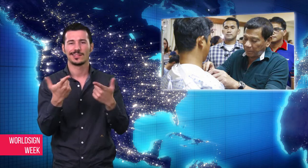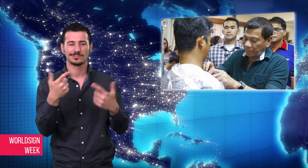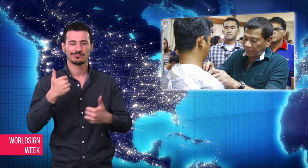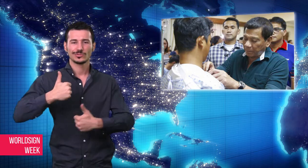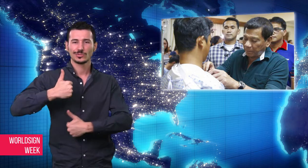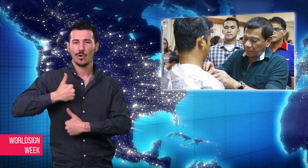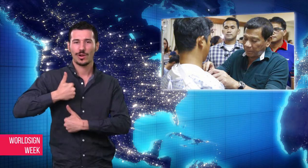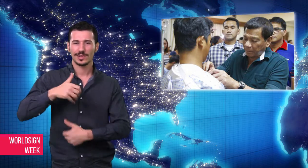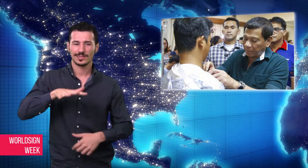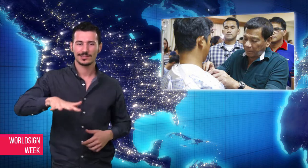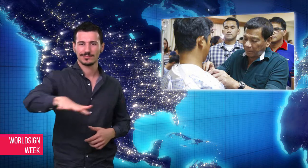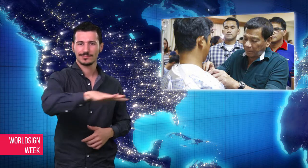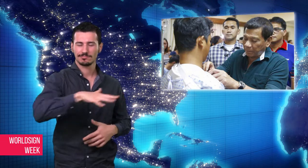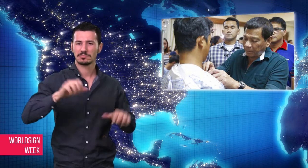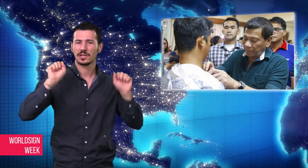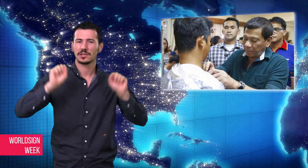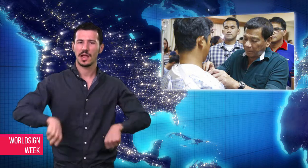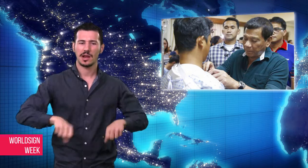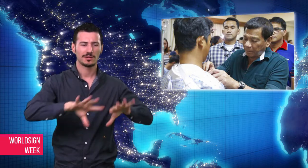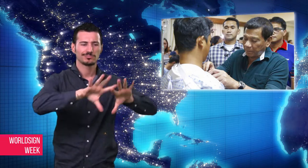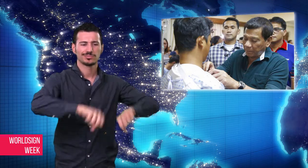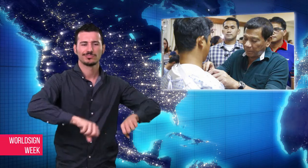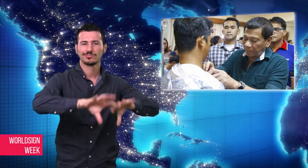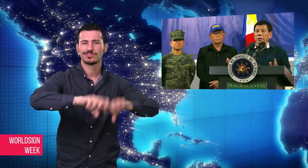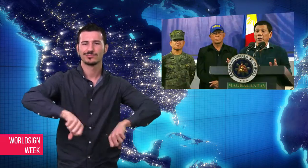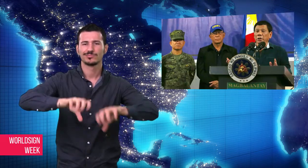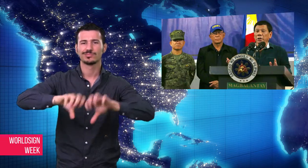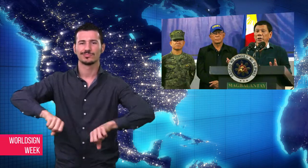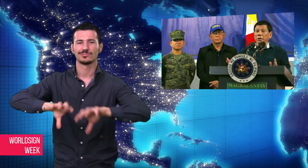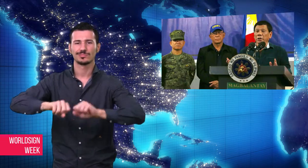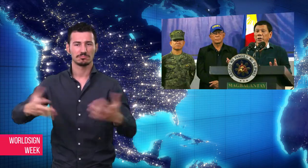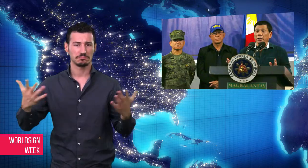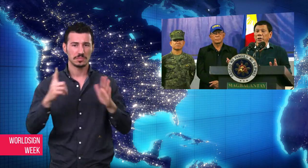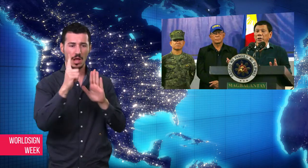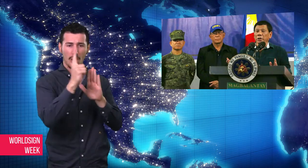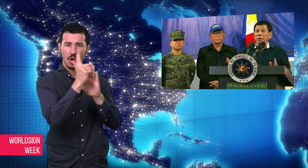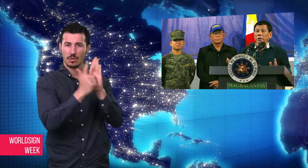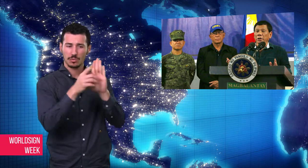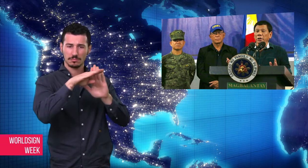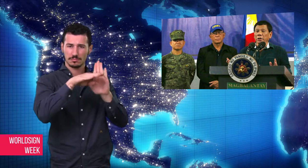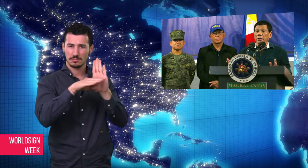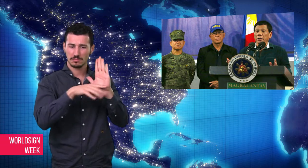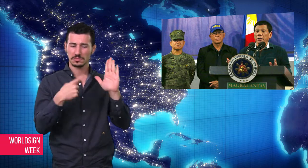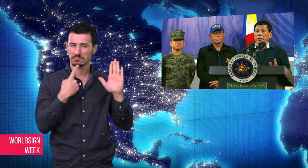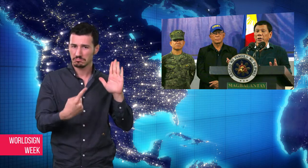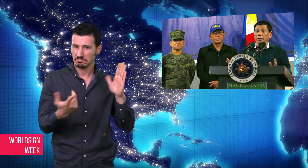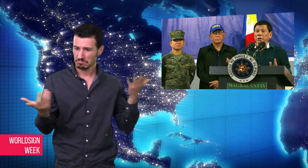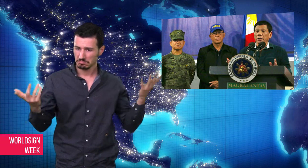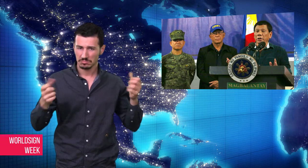committing abuses under martial law. He joked that the soldiers were allowed